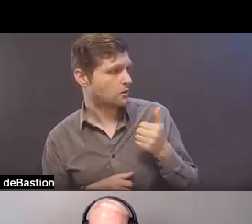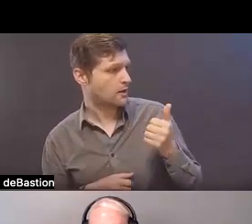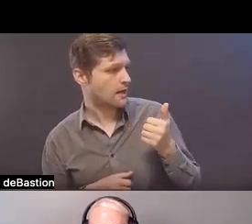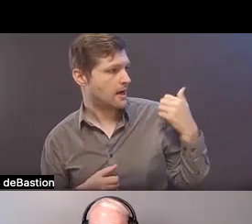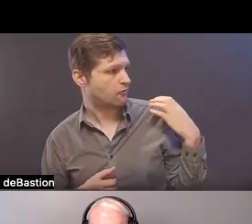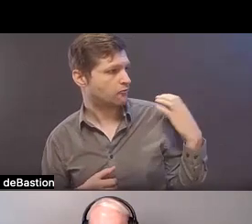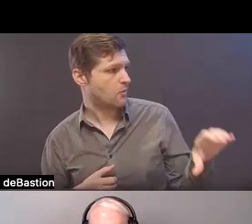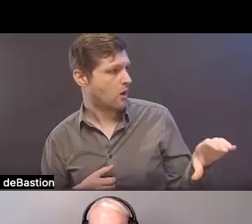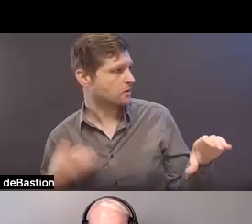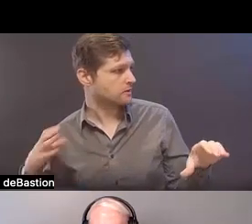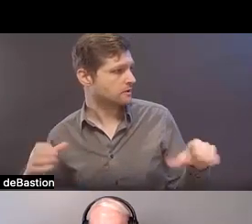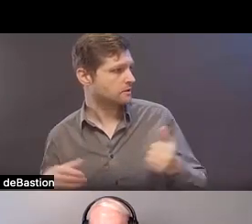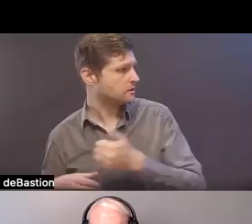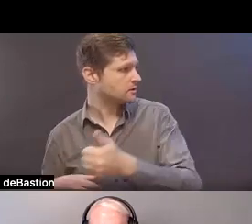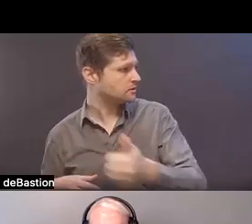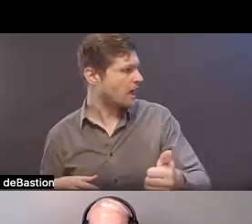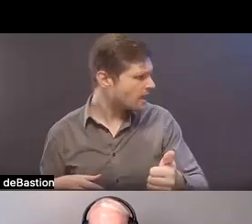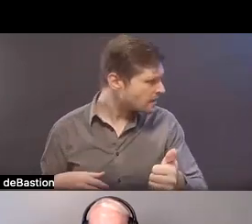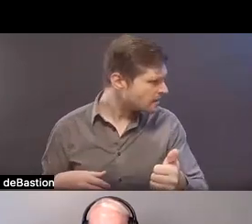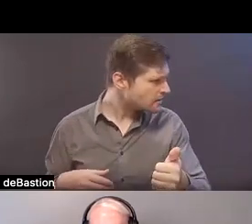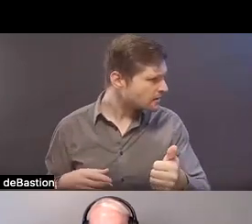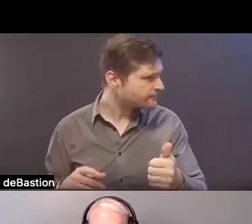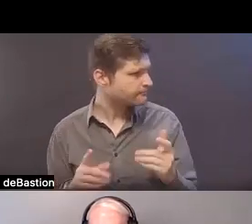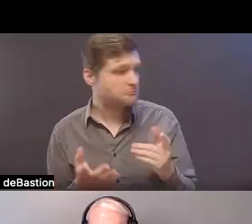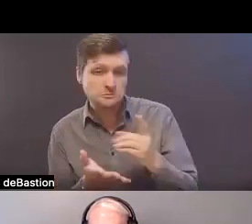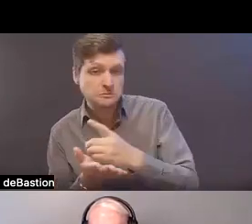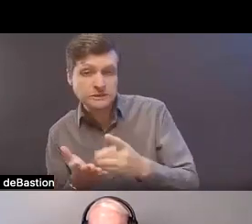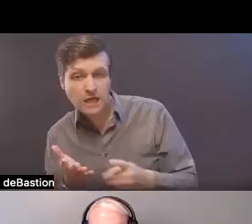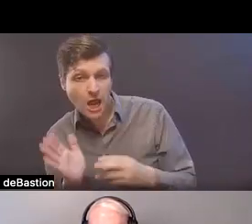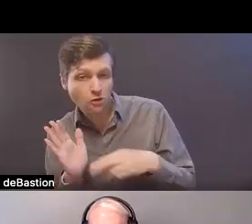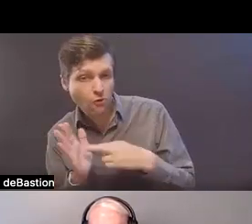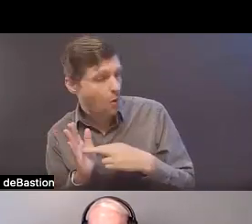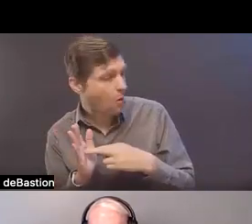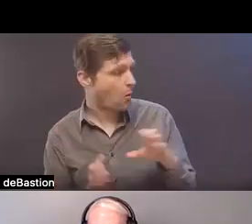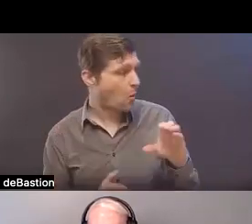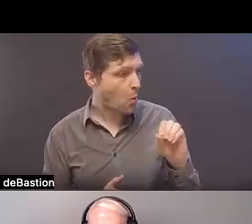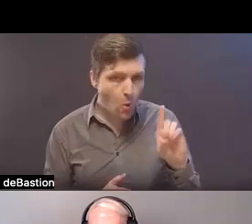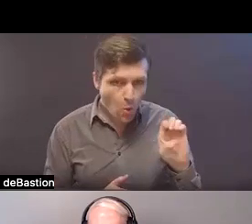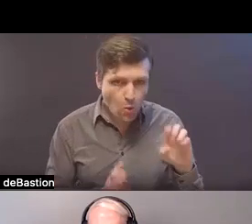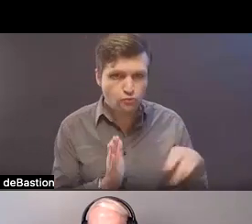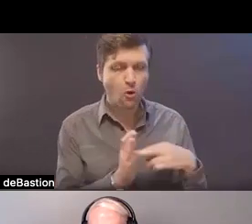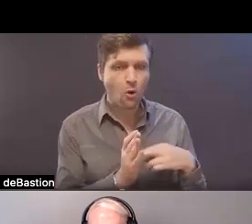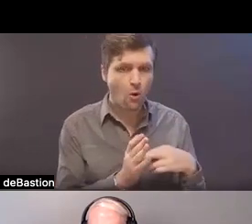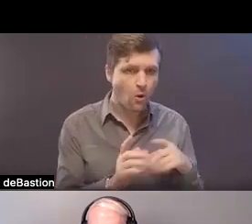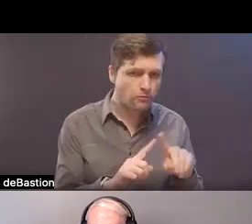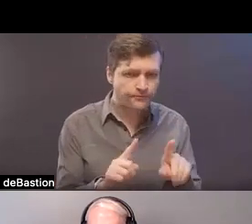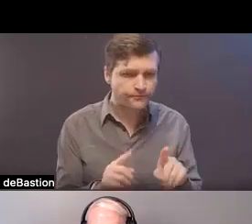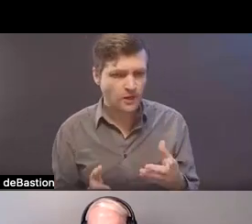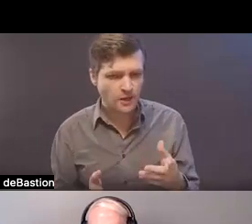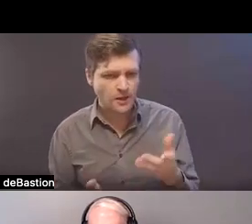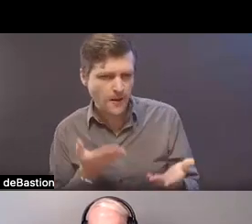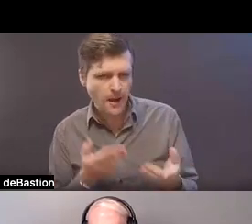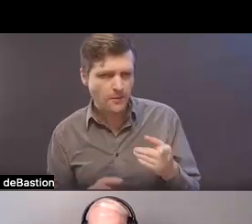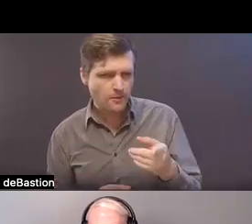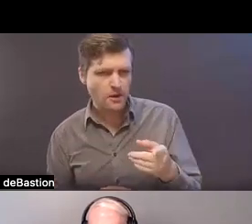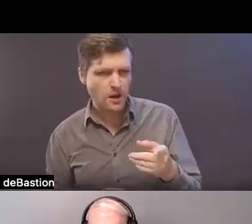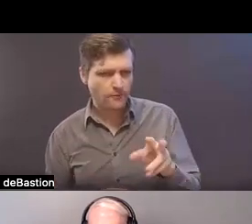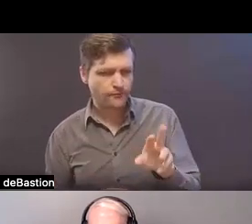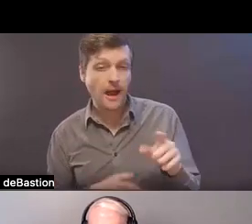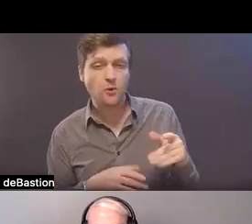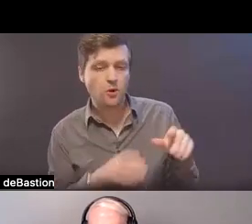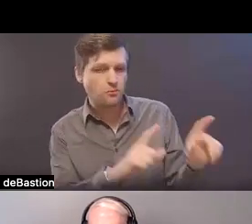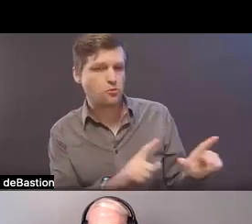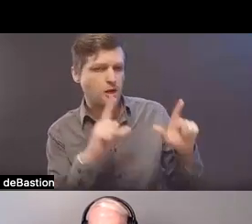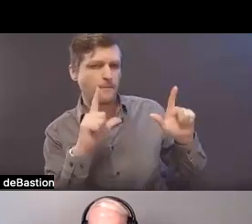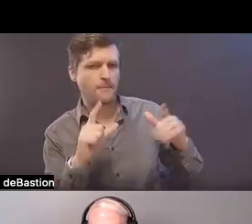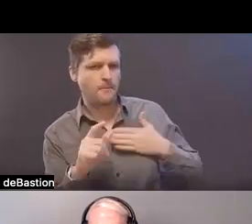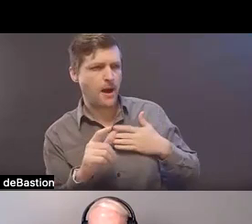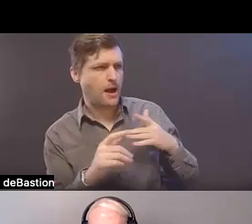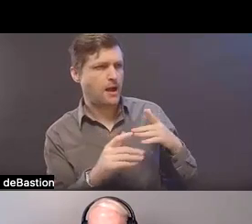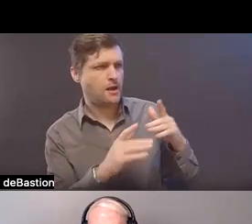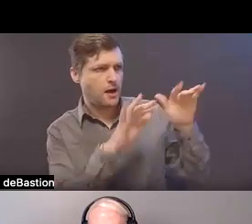what is the role themselves? What would be the designed role? How would we parse that out? I